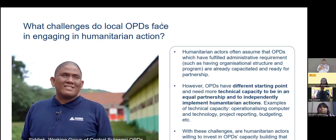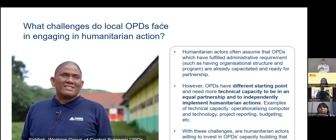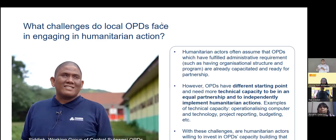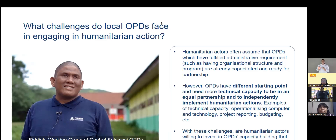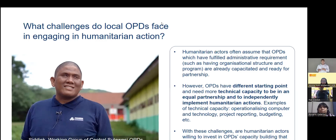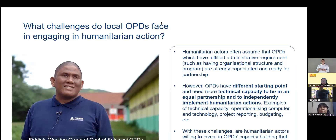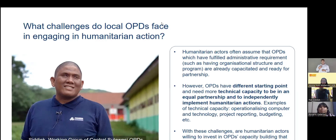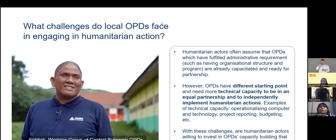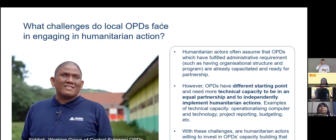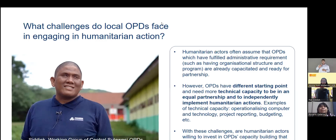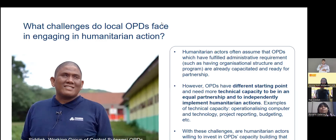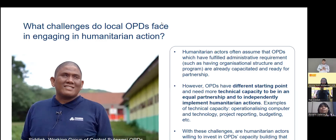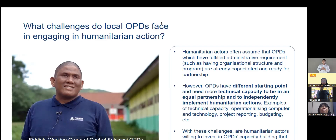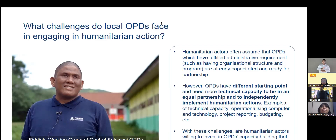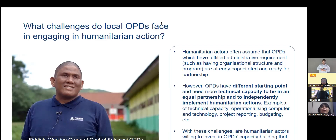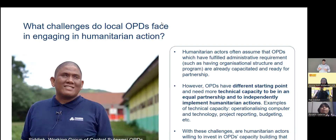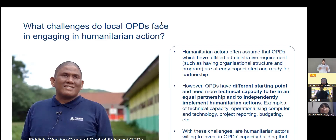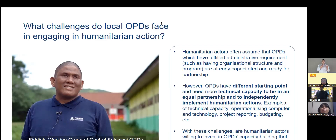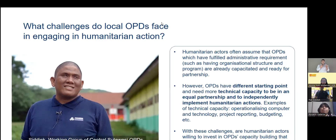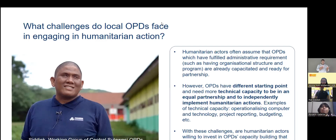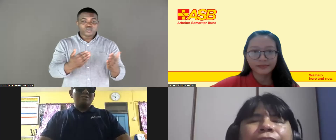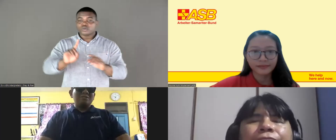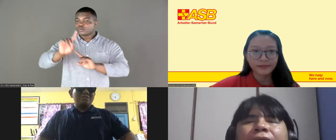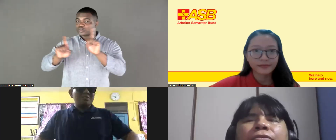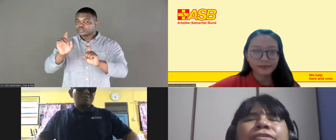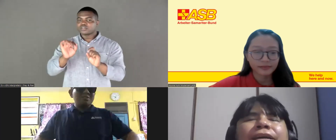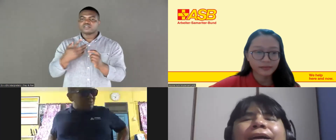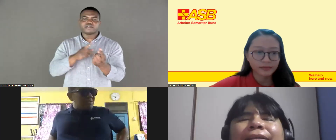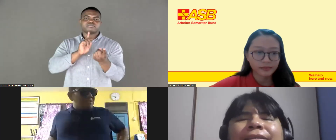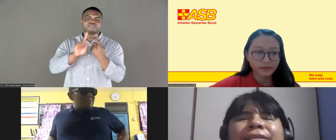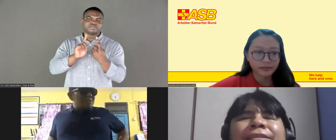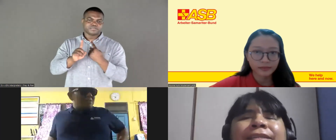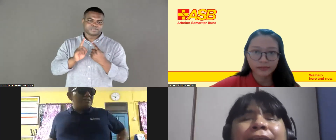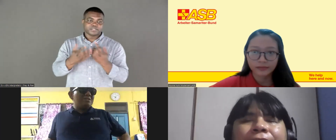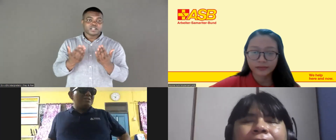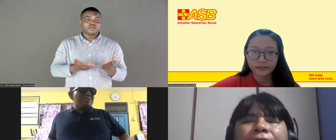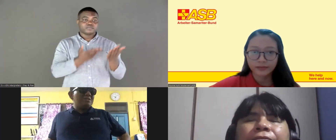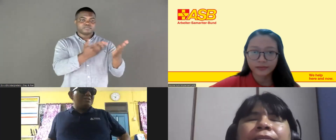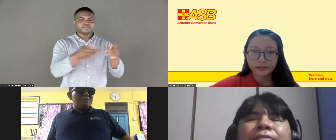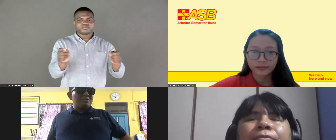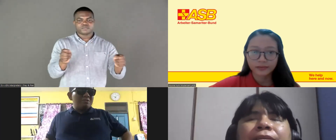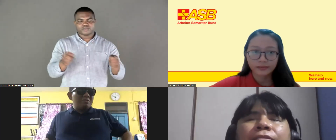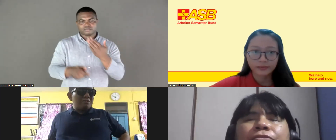as the moderator, thank you. Thank you so much, to Khosla and siddik, for this important